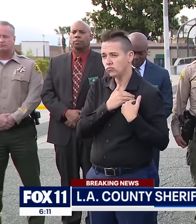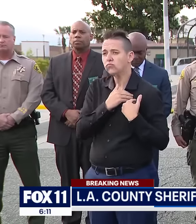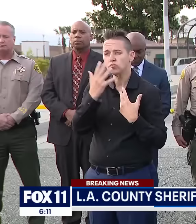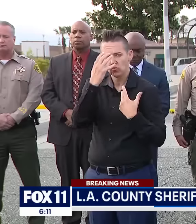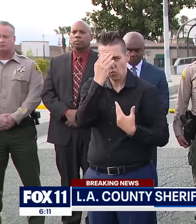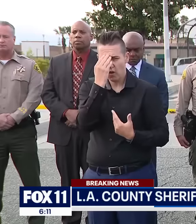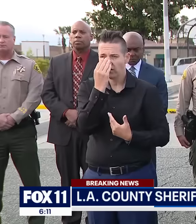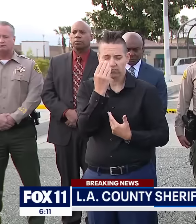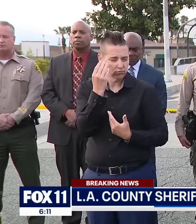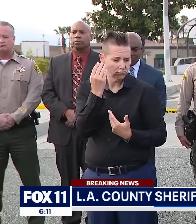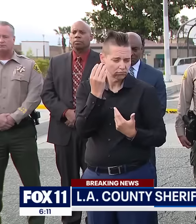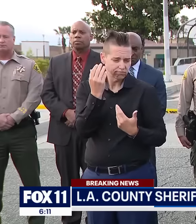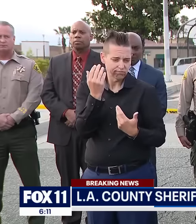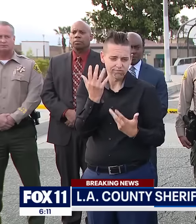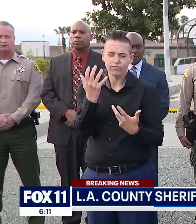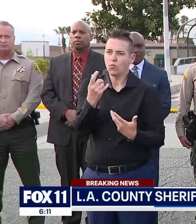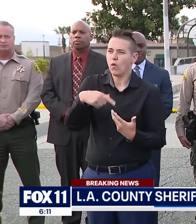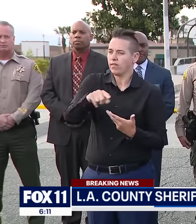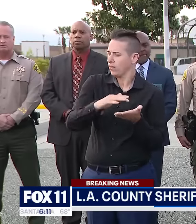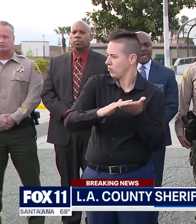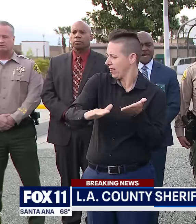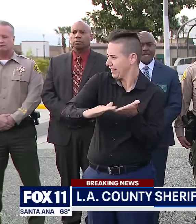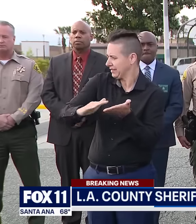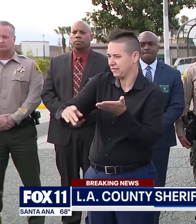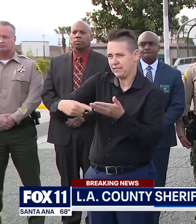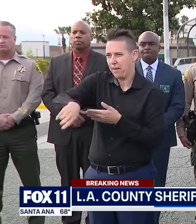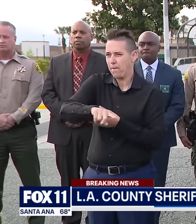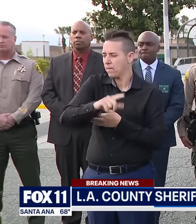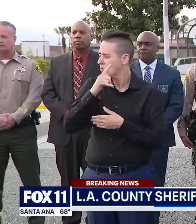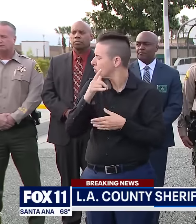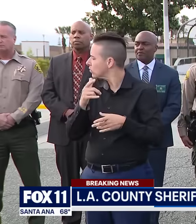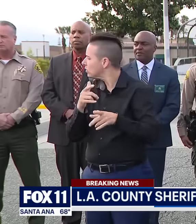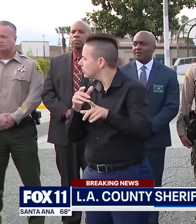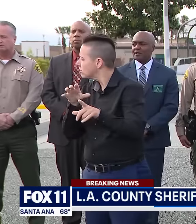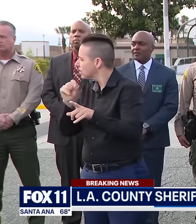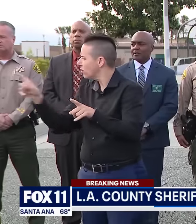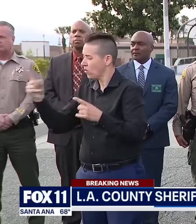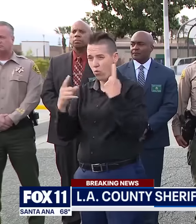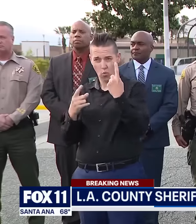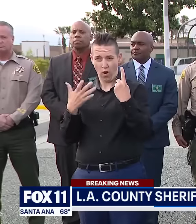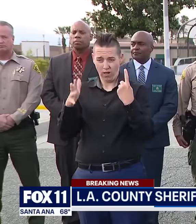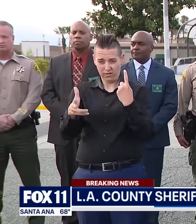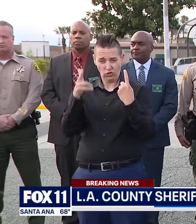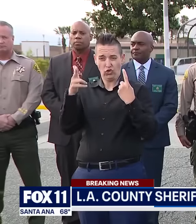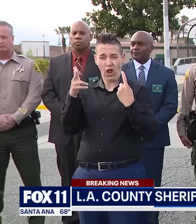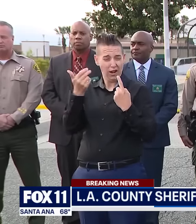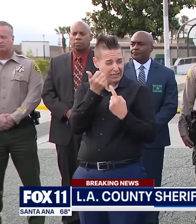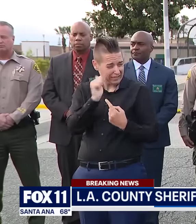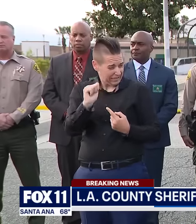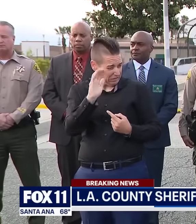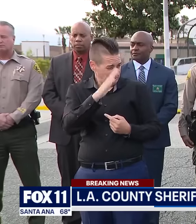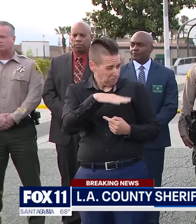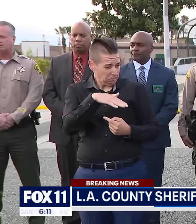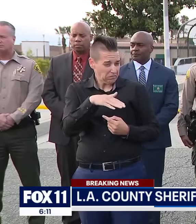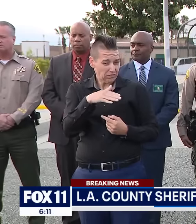individuals, but as you see, our resources here, we're not only looking for those responsible, but if we have information and